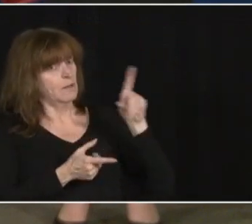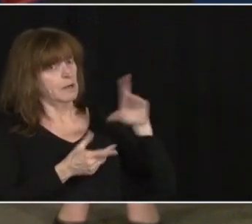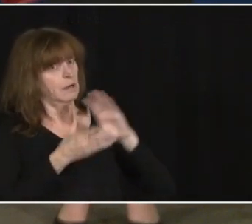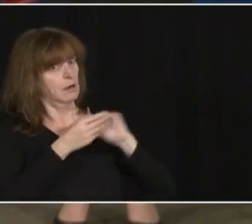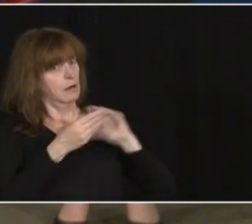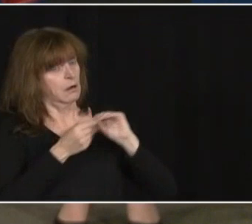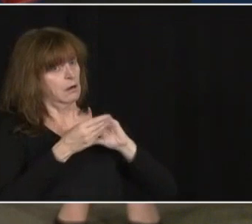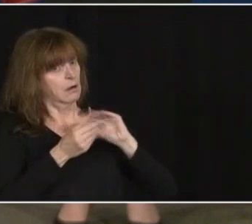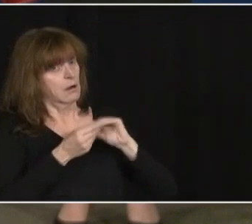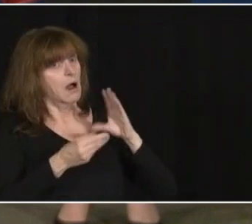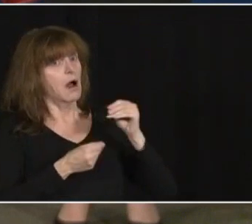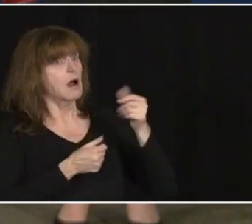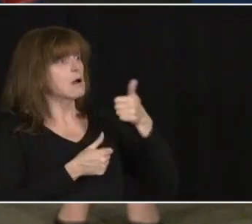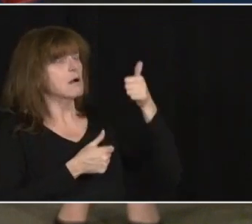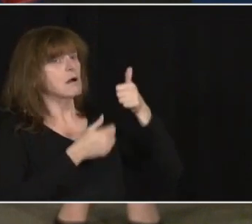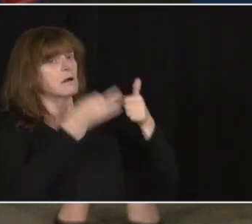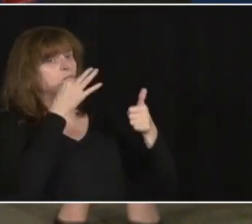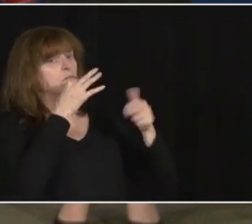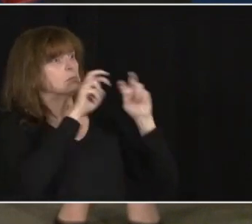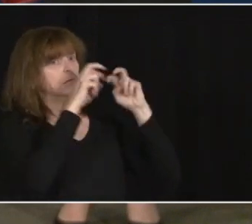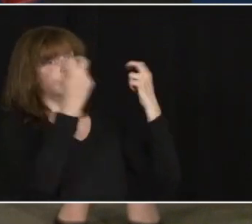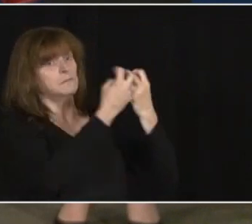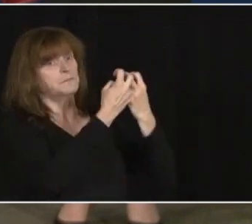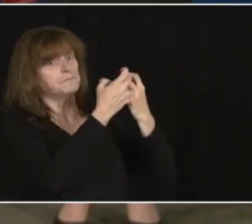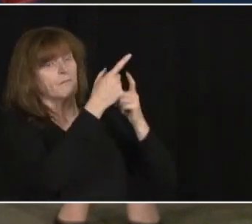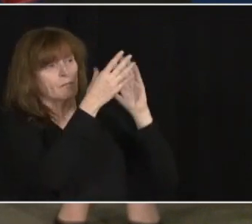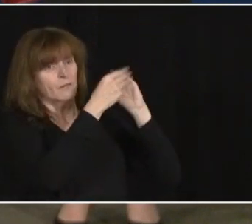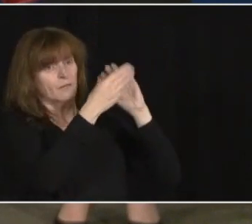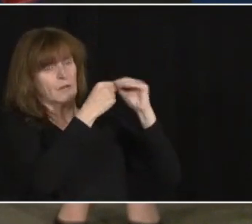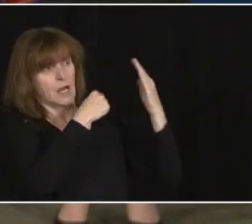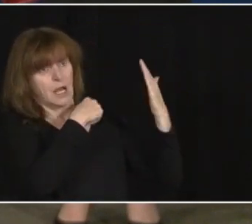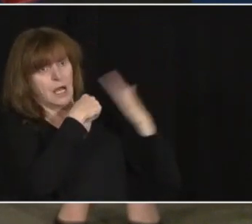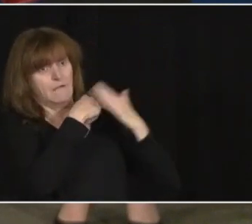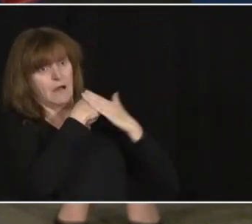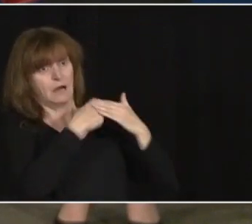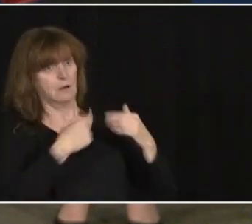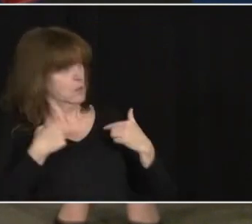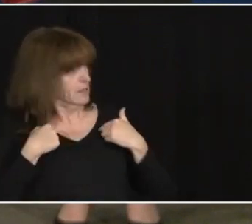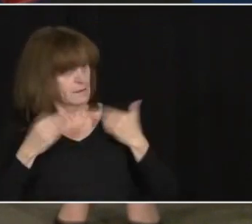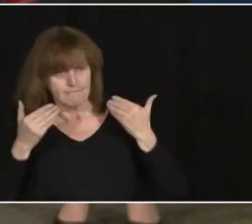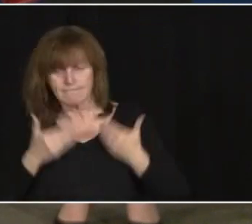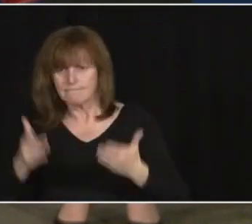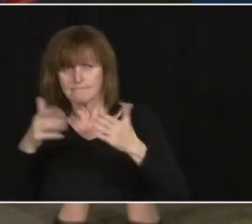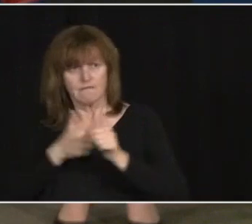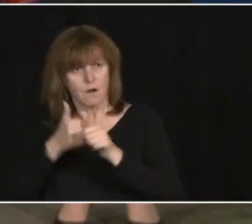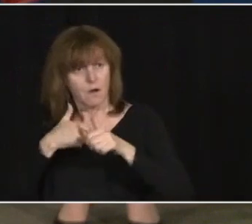When he speaks, we act immediately. And there's never been once that we have ever said no, we